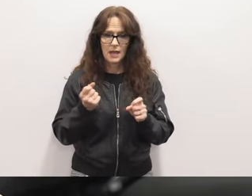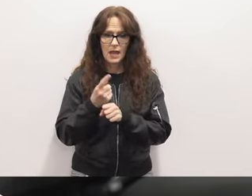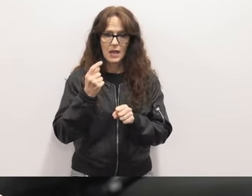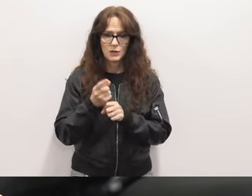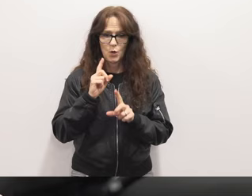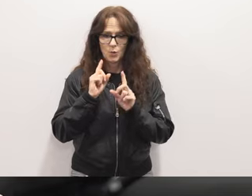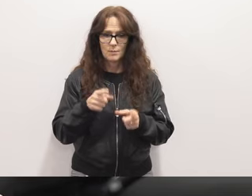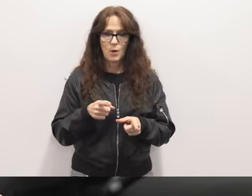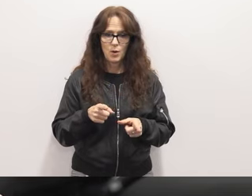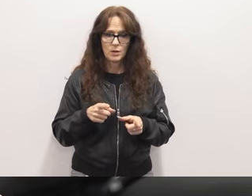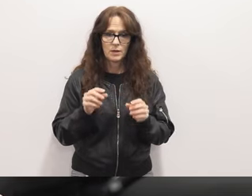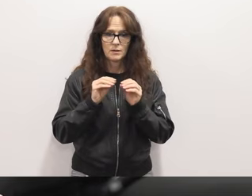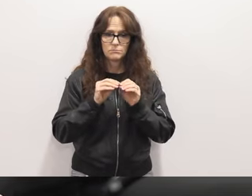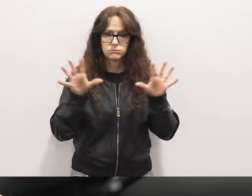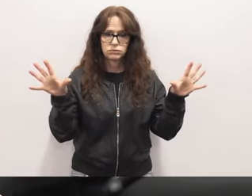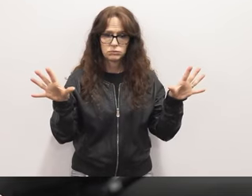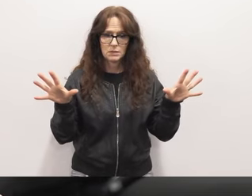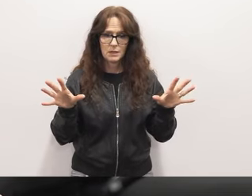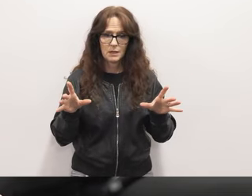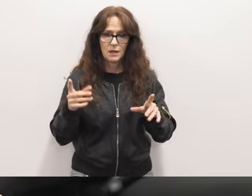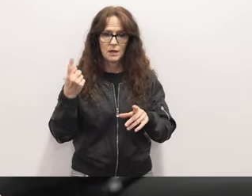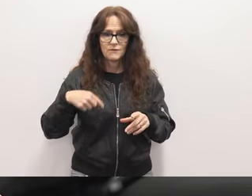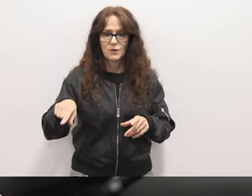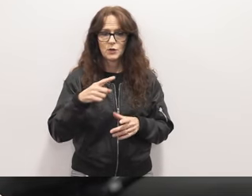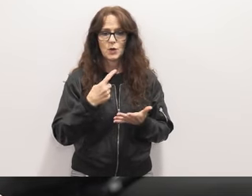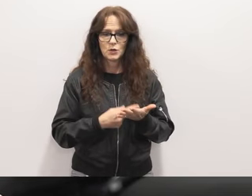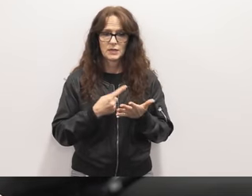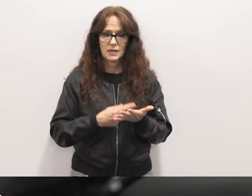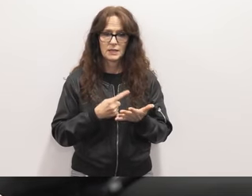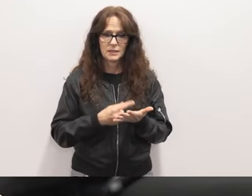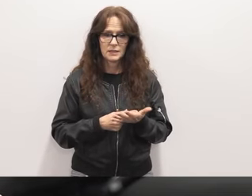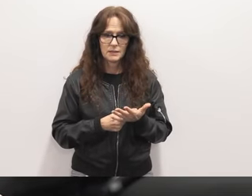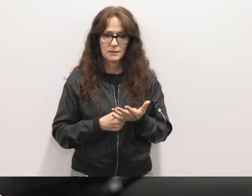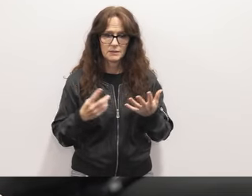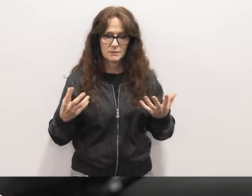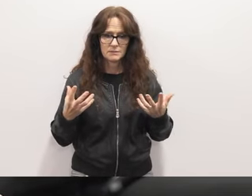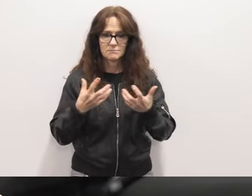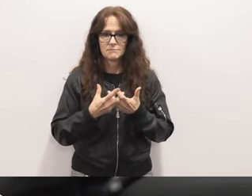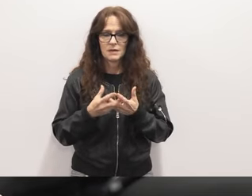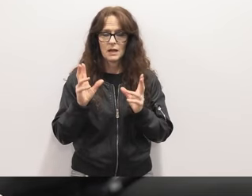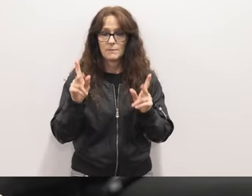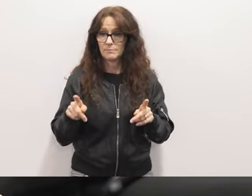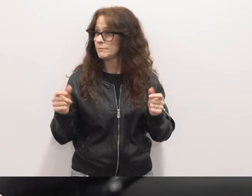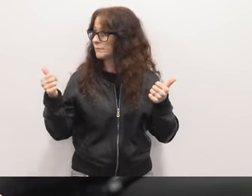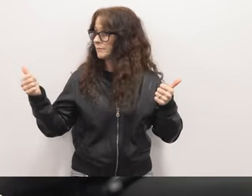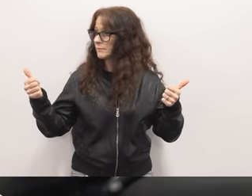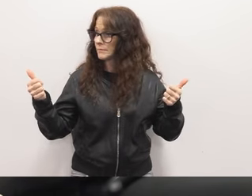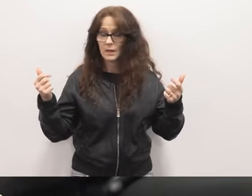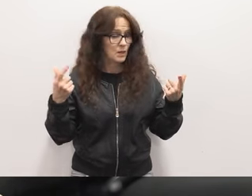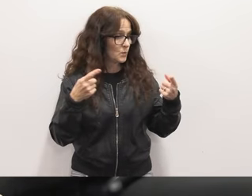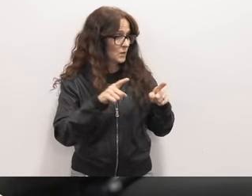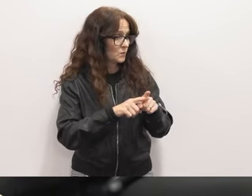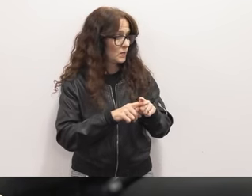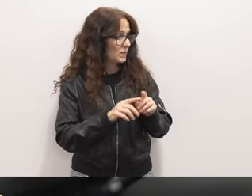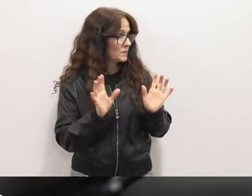So it has been made public, but just for your discussion to sync up the final. [Diana Craighead] Okay. So is that okay with everyone?